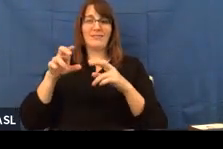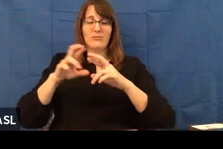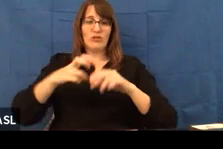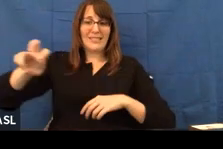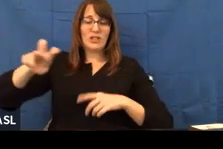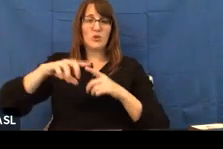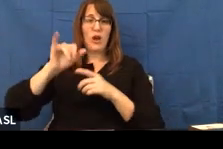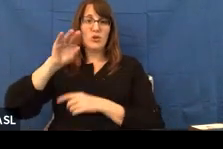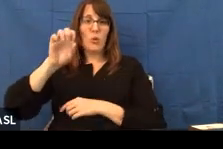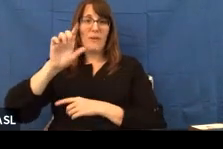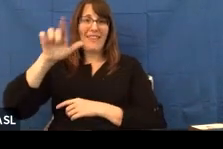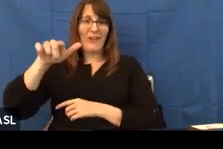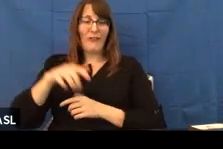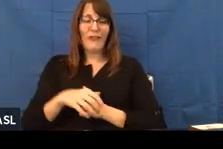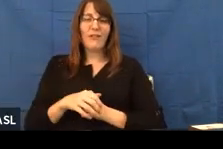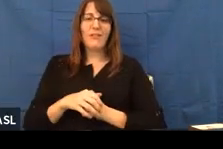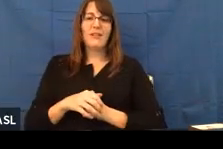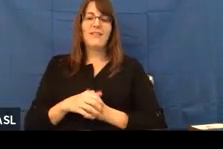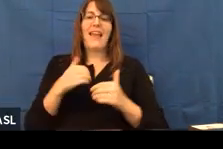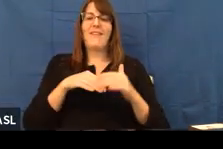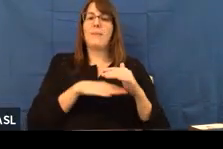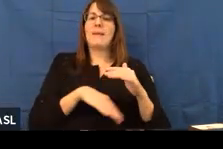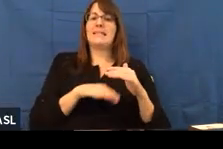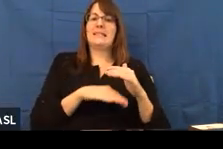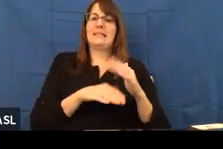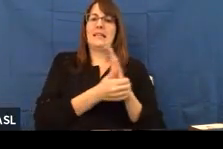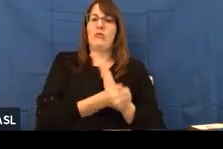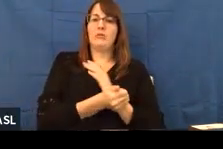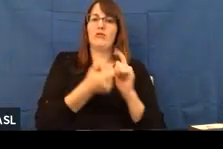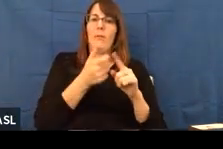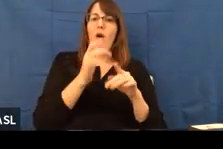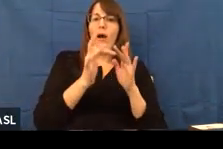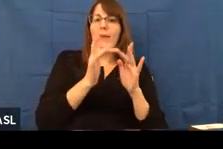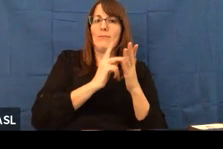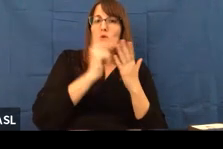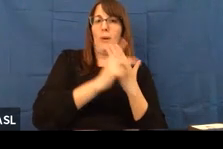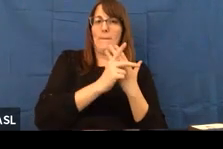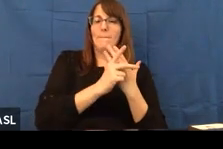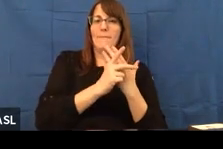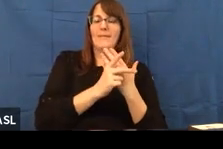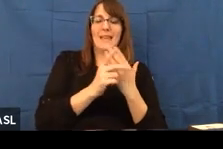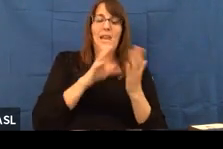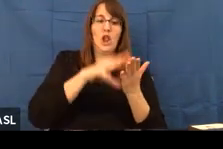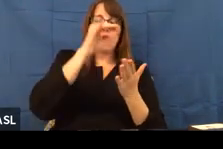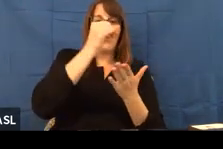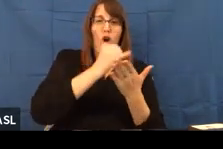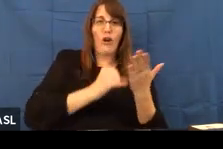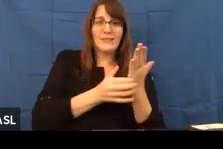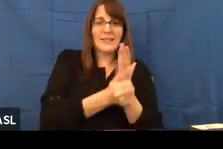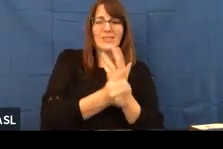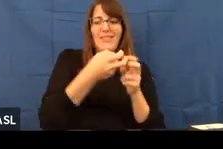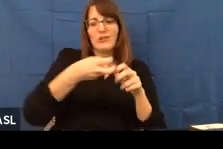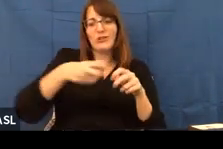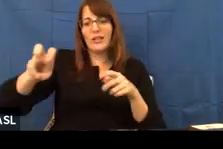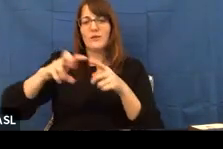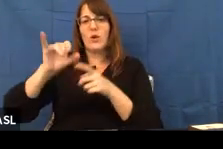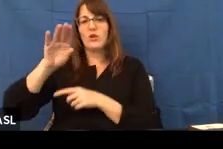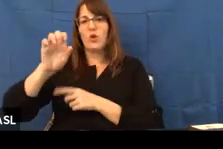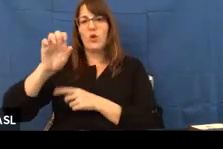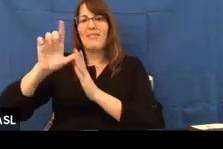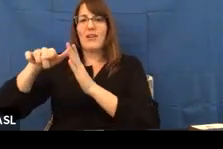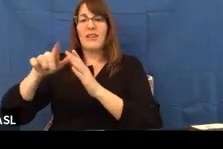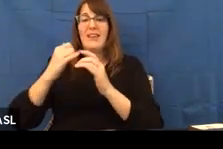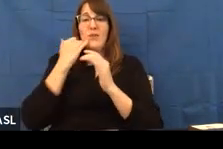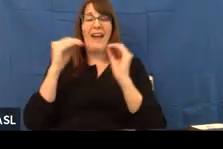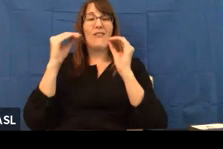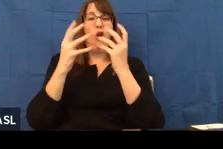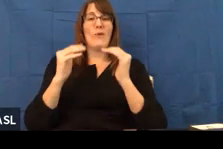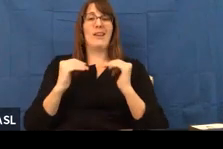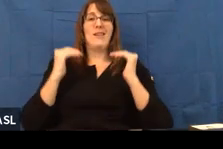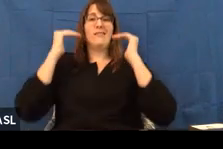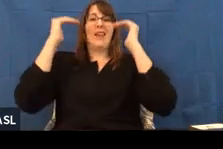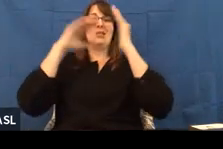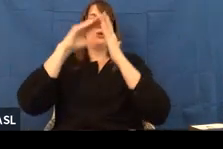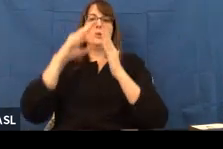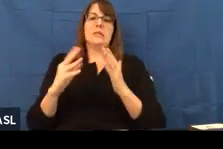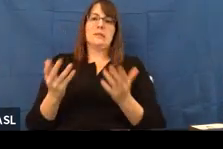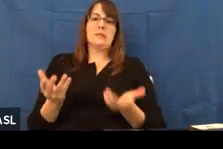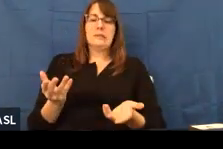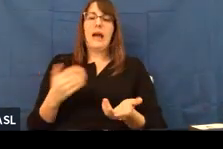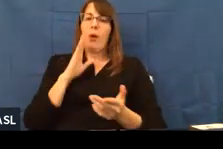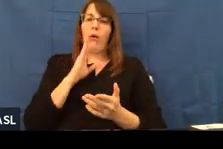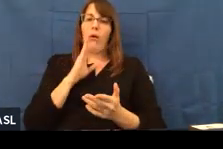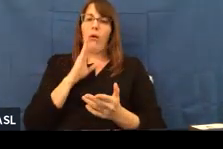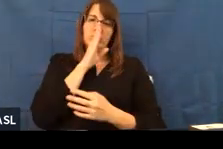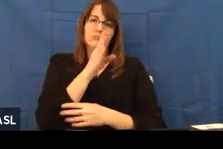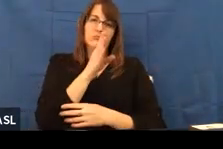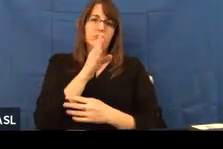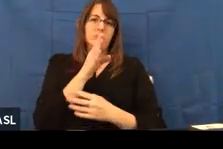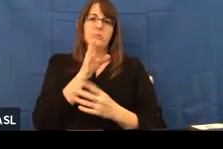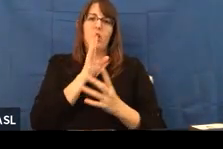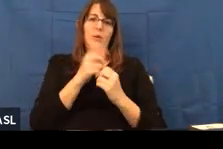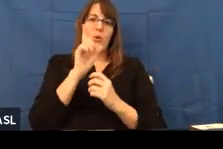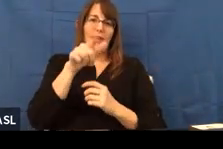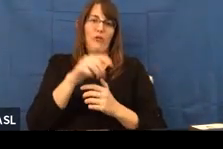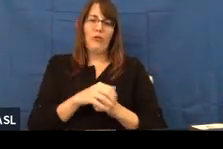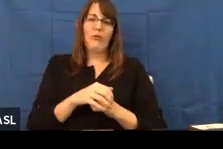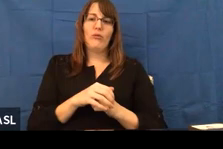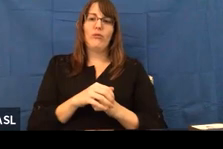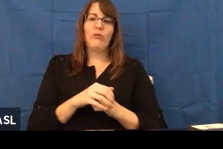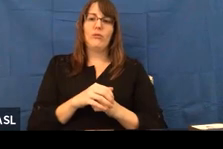Allison Frenzel : And that they have that foundational understanding of the art skills that they need to transfer. If you're working with more advanced students and needs solutions. Again, I will be happy to engage in more specific dialogue on anything AMA related